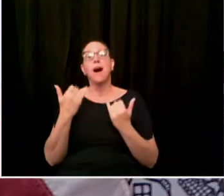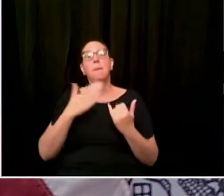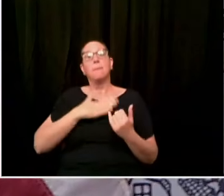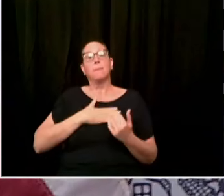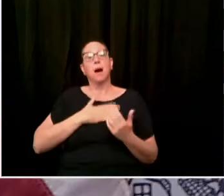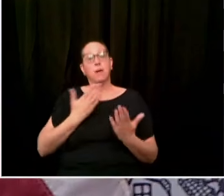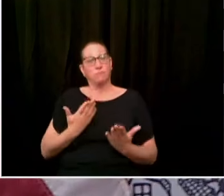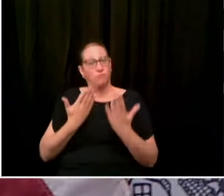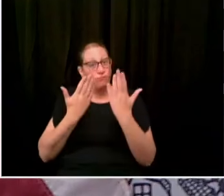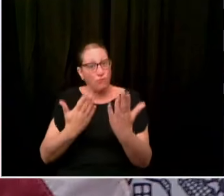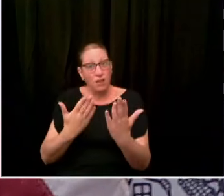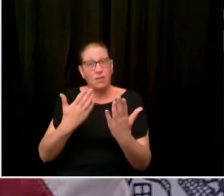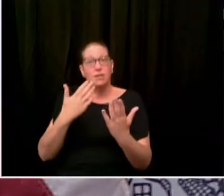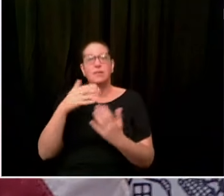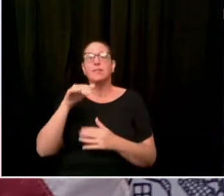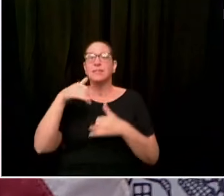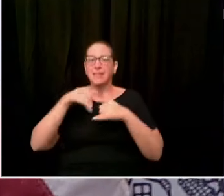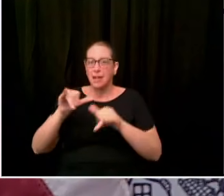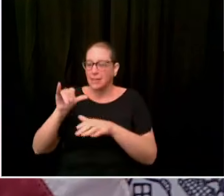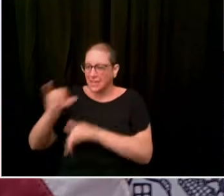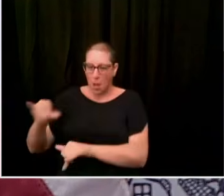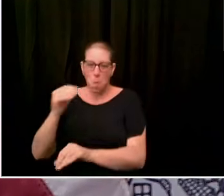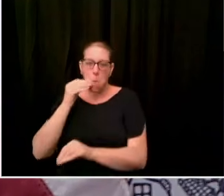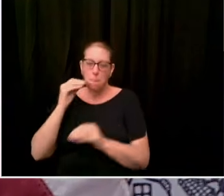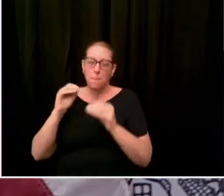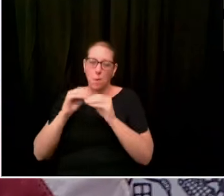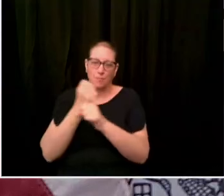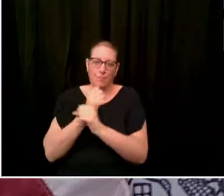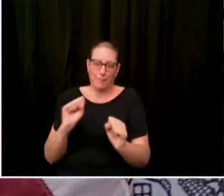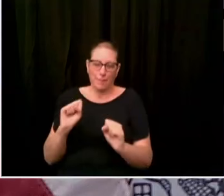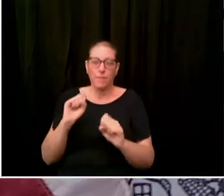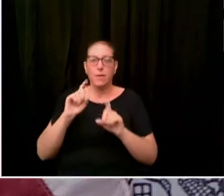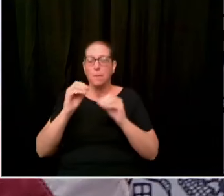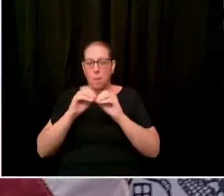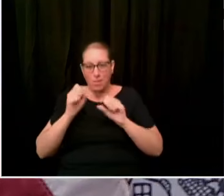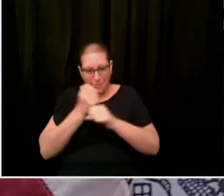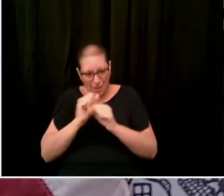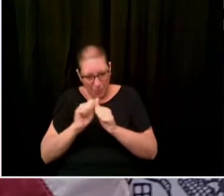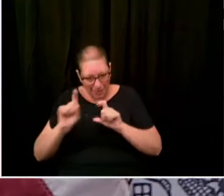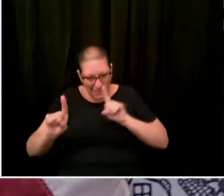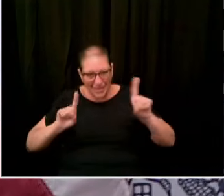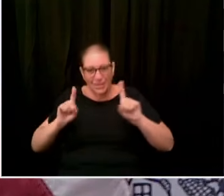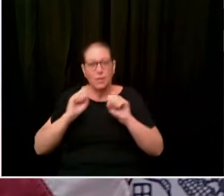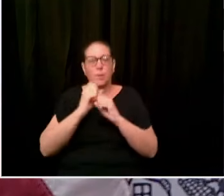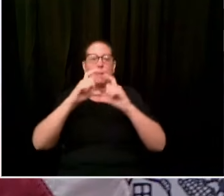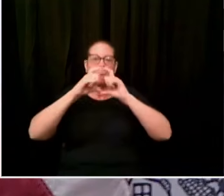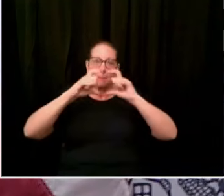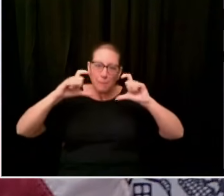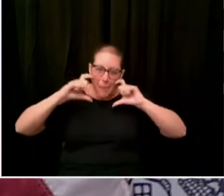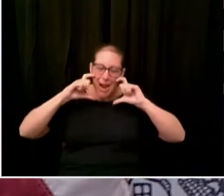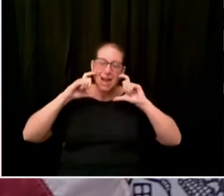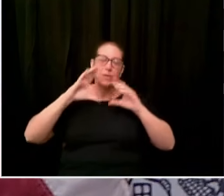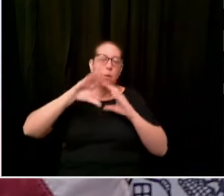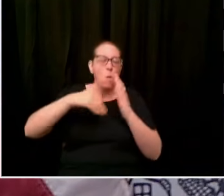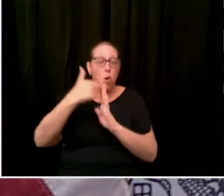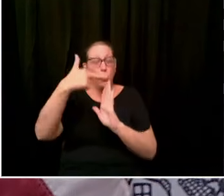SHELTER-IN-PLACE, ON SOCIAL DISTANCING, WEARING A FACE COVERING WHEN YOU GO OUT, BASIC HYGIENE, WASHING HANDS, HAND